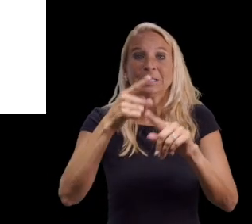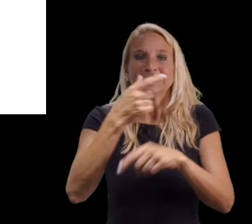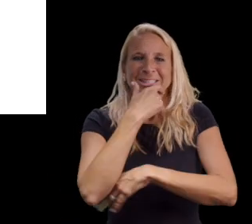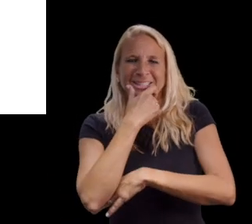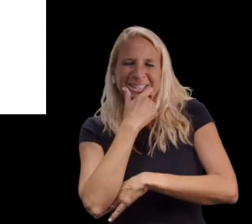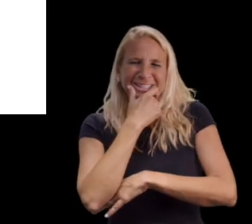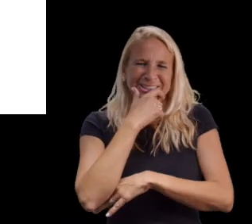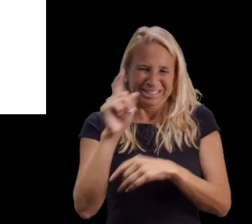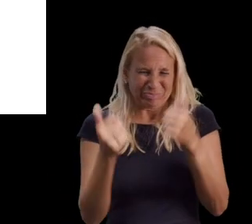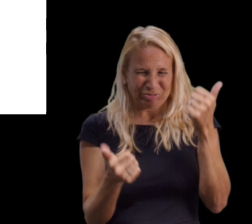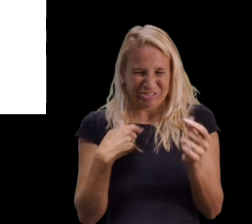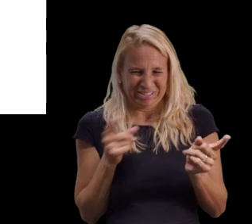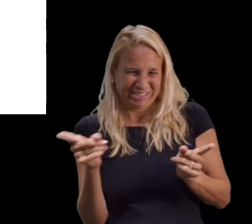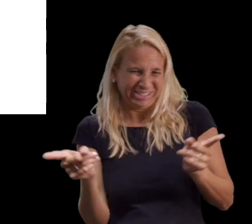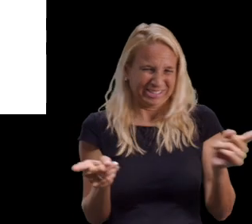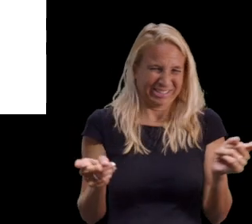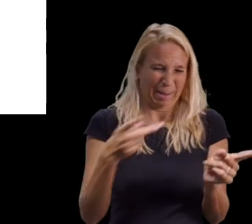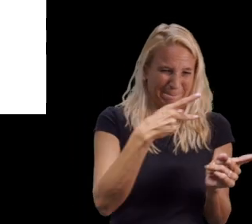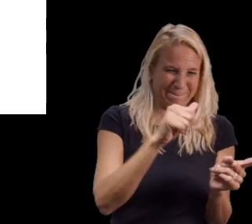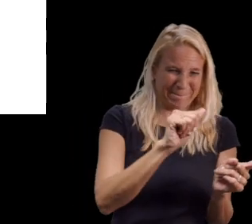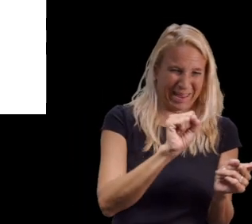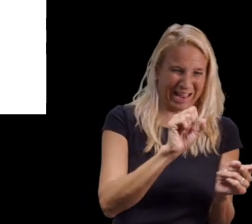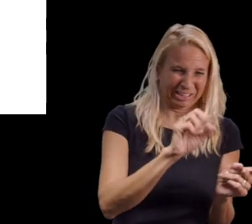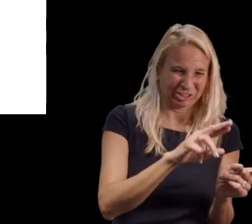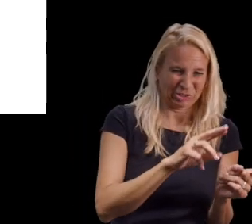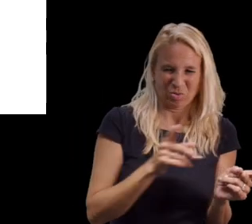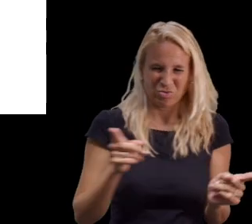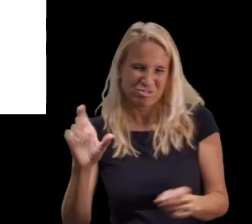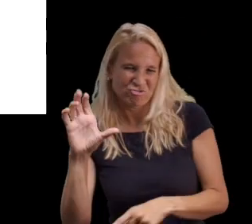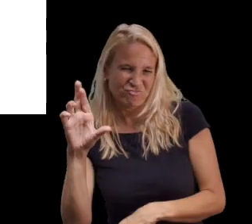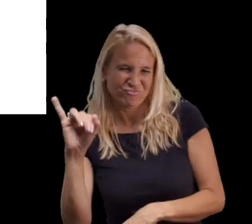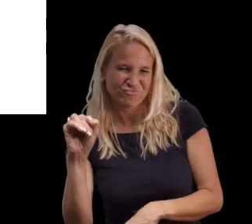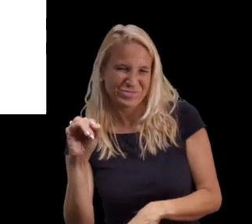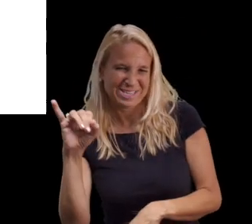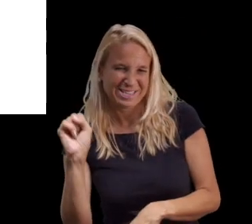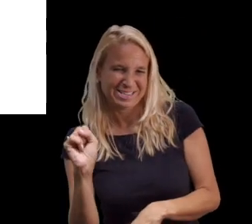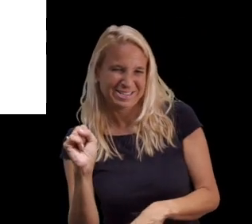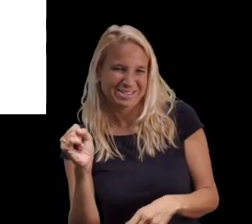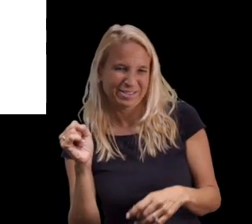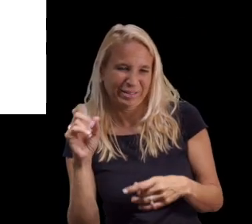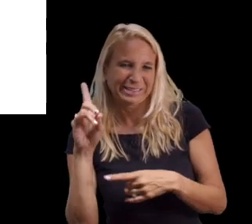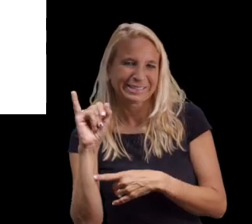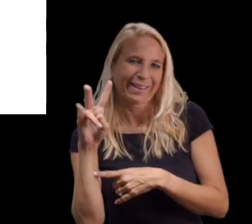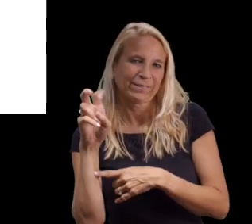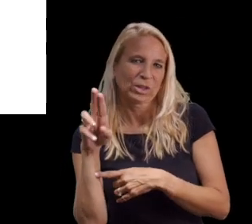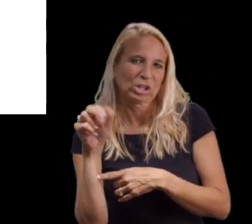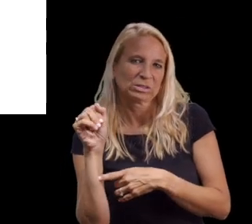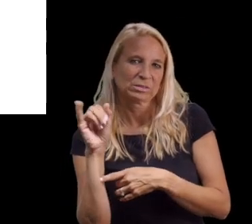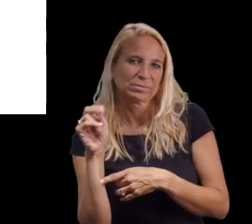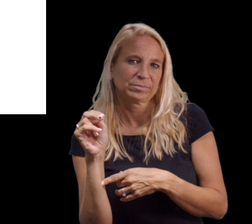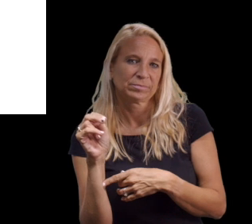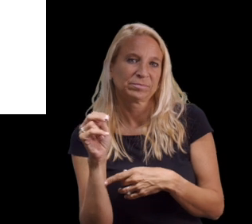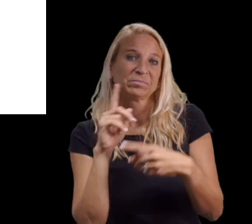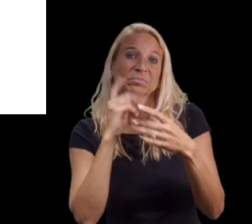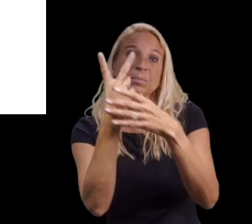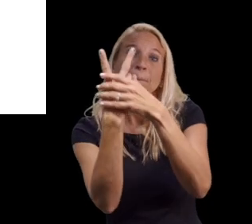So when trying to figure out whether it's PASSR, or Crisis Diversion, both of these can be viable options